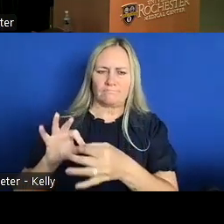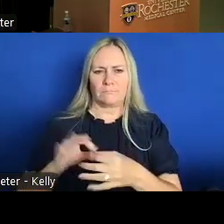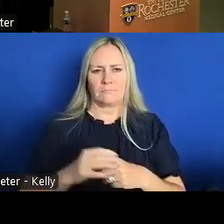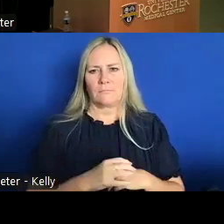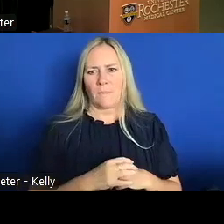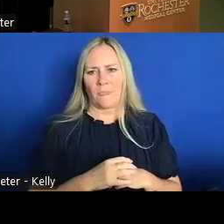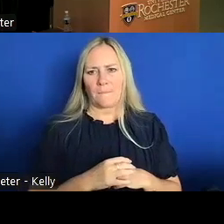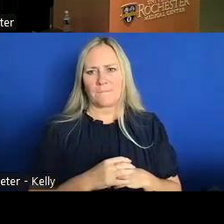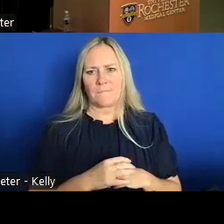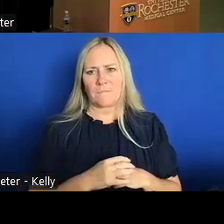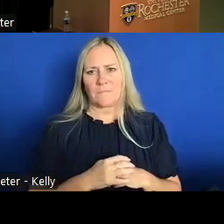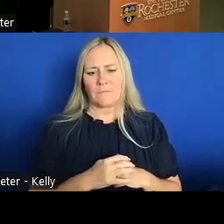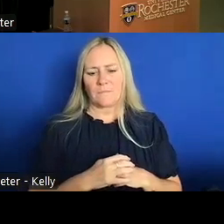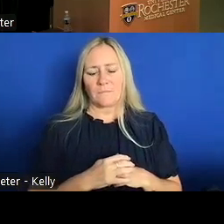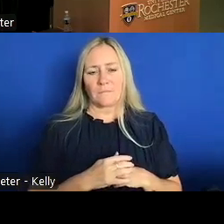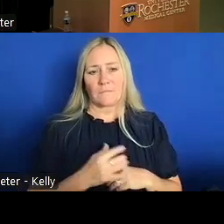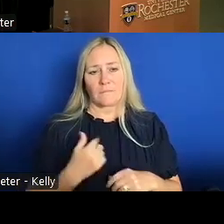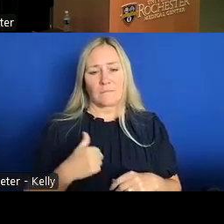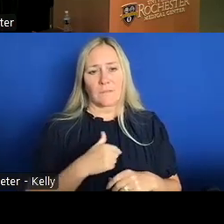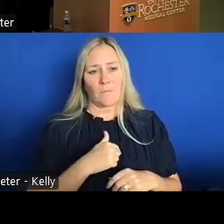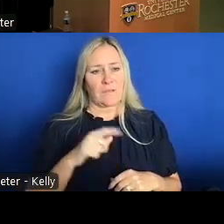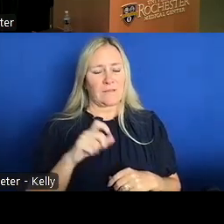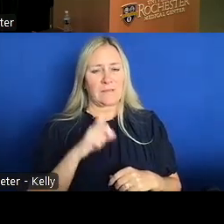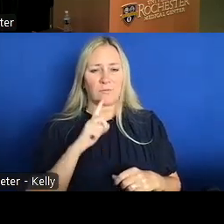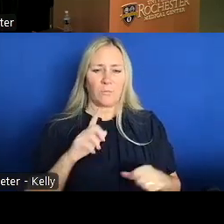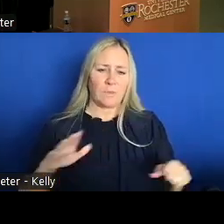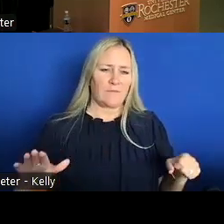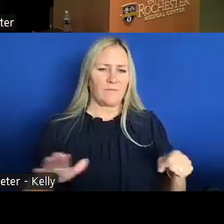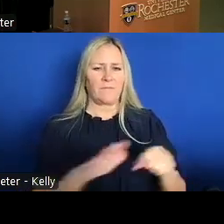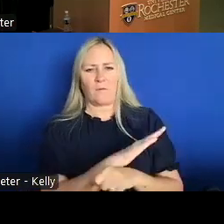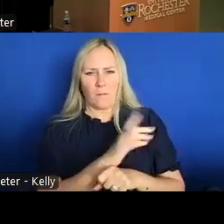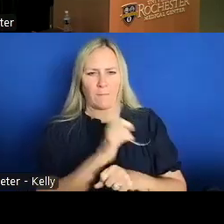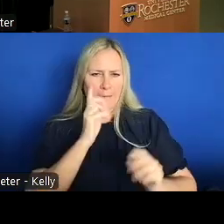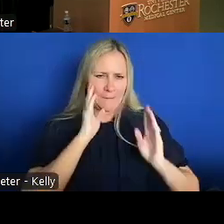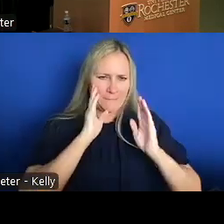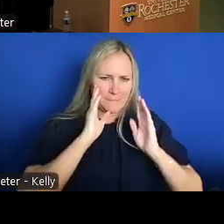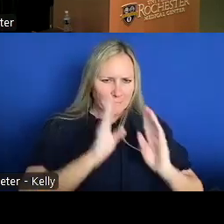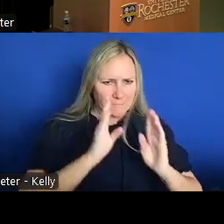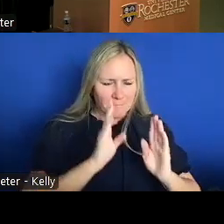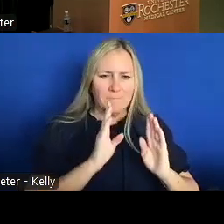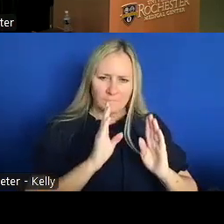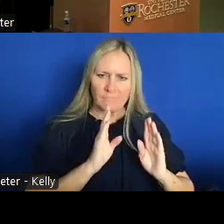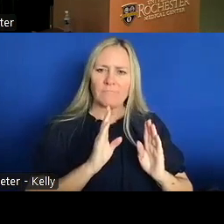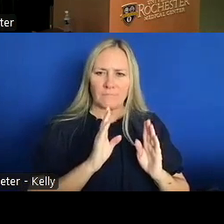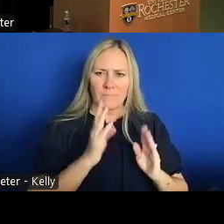need to be fully present when we're working with death and loss to provide a safe haven it's not a